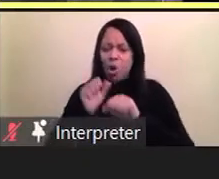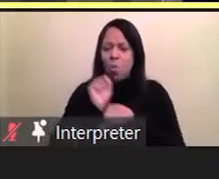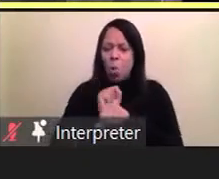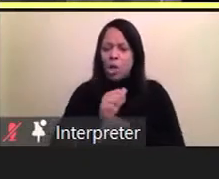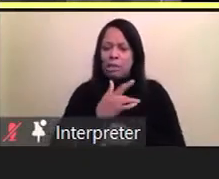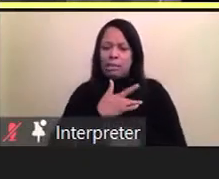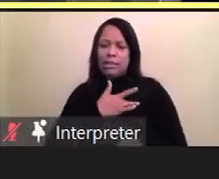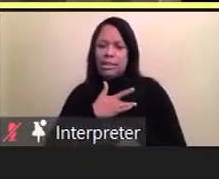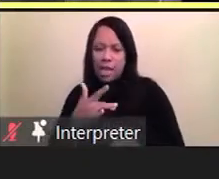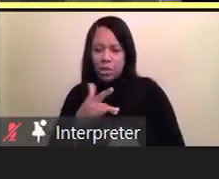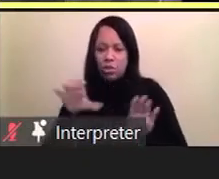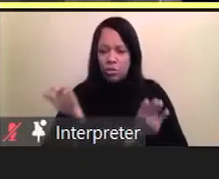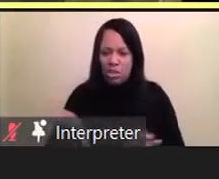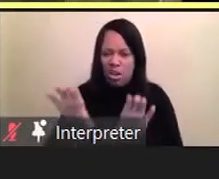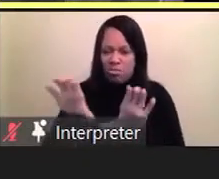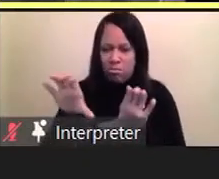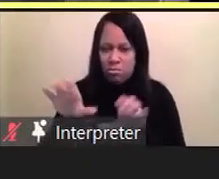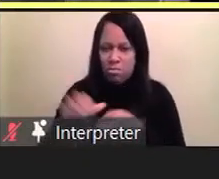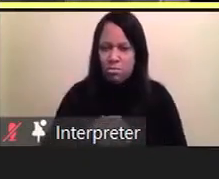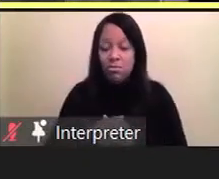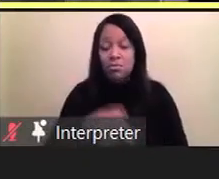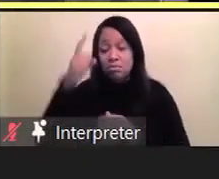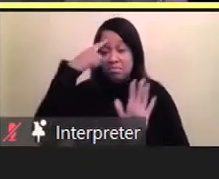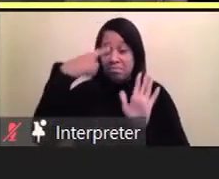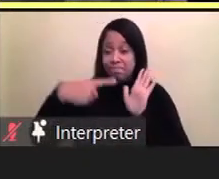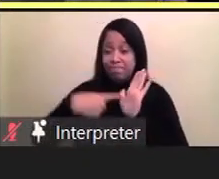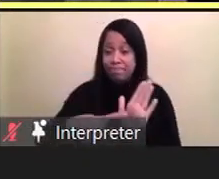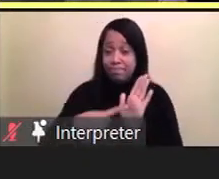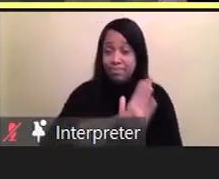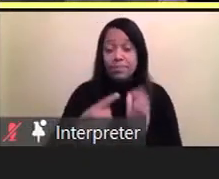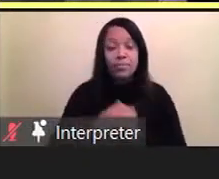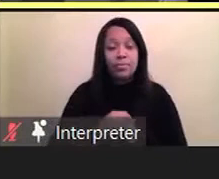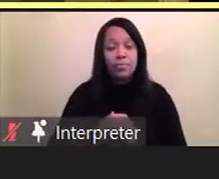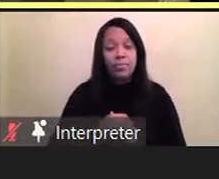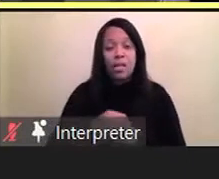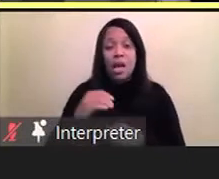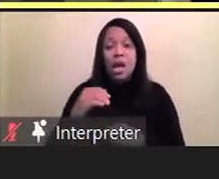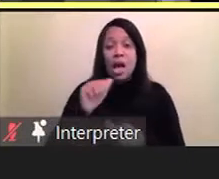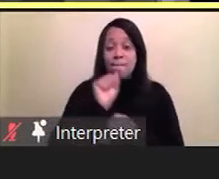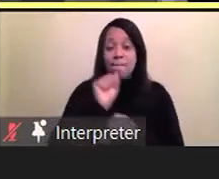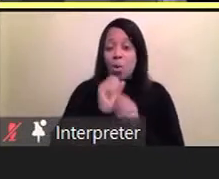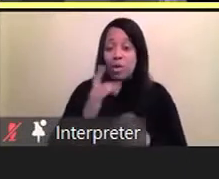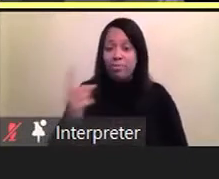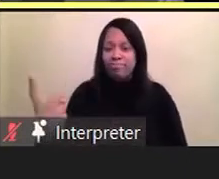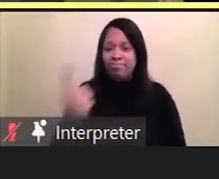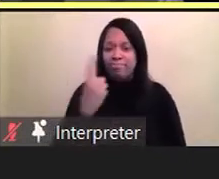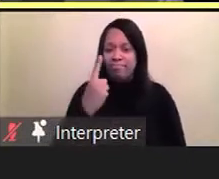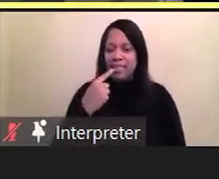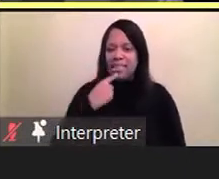So examples-- employee comes to you and says, I need a leave of absence.